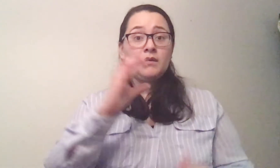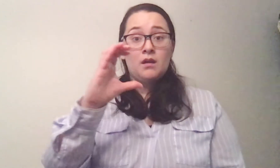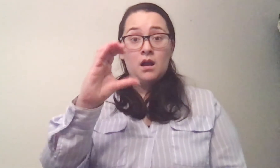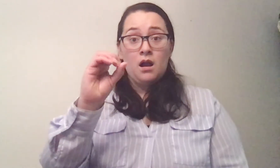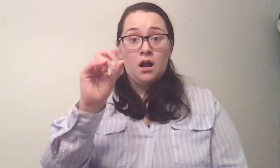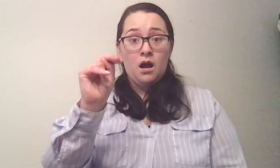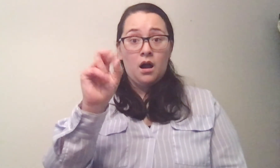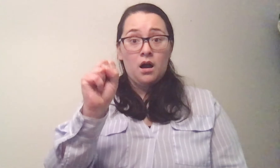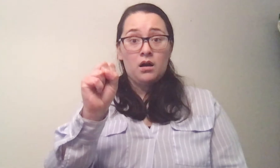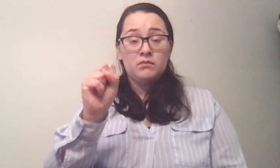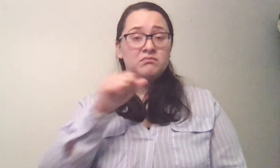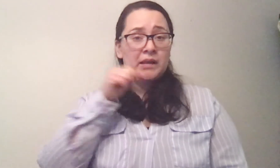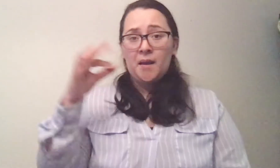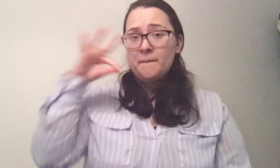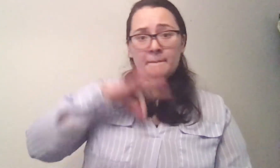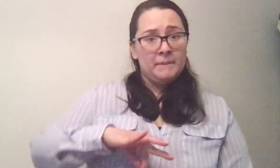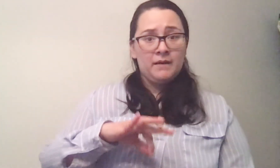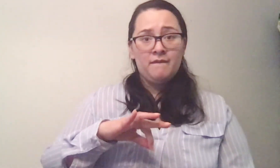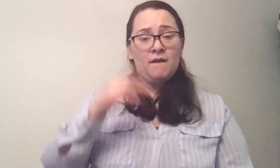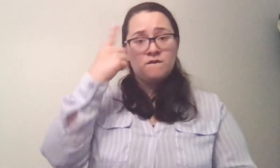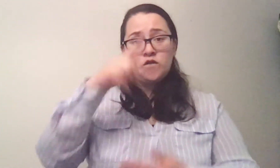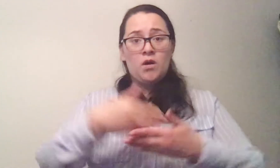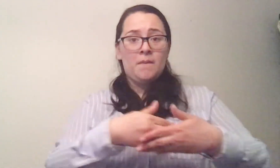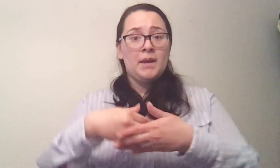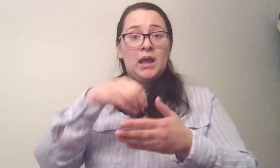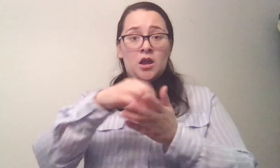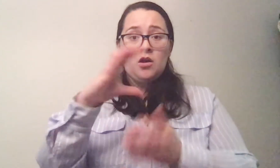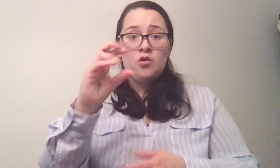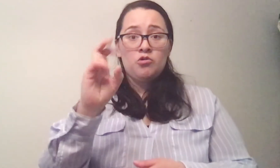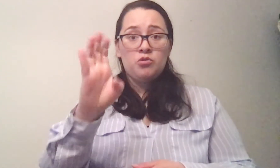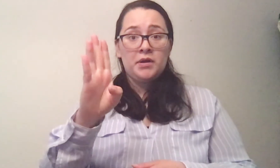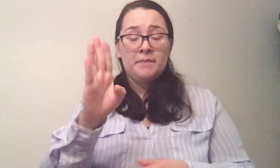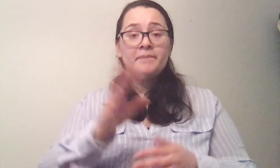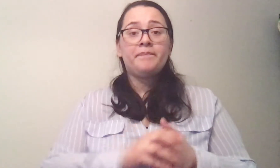A con (not beneficial) for your baby in a crib: